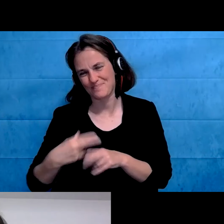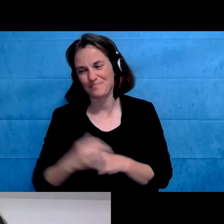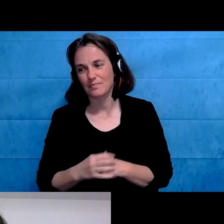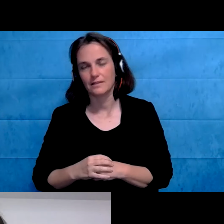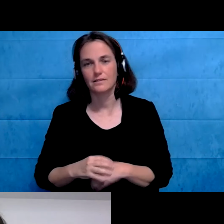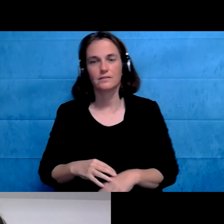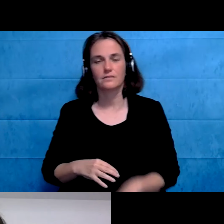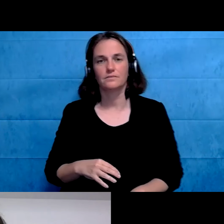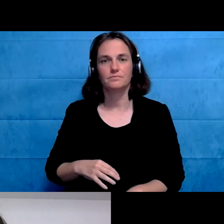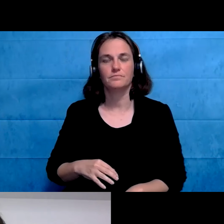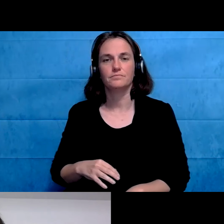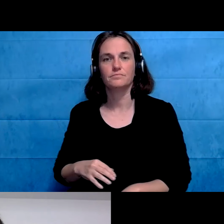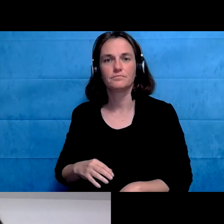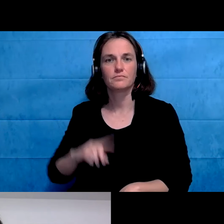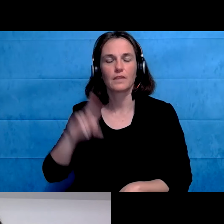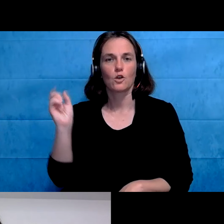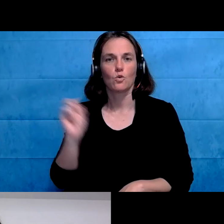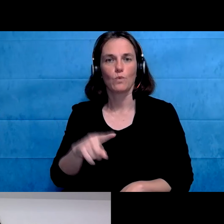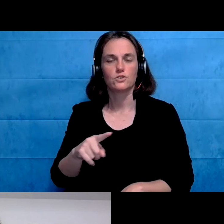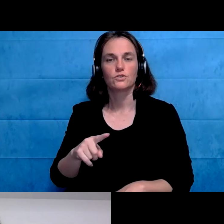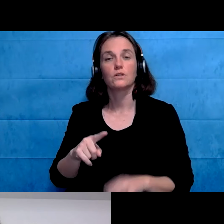has a question and it's related to a question that I have